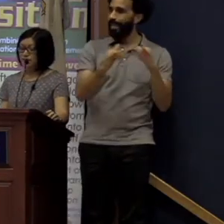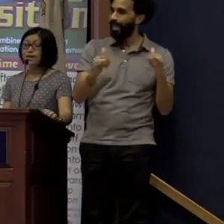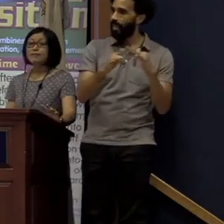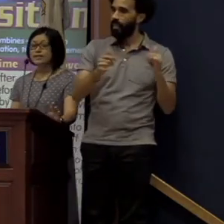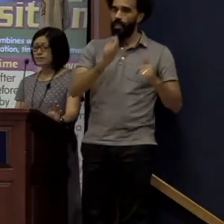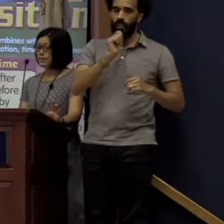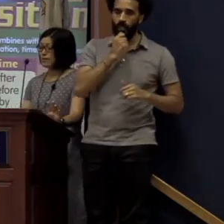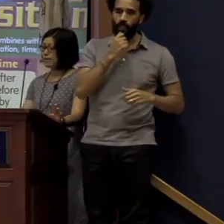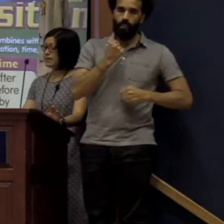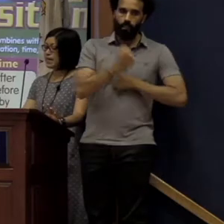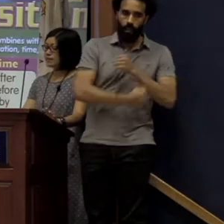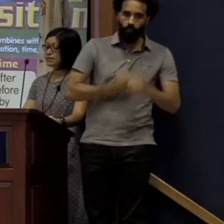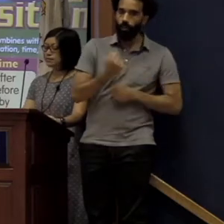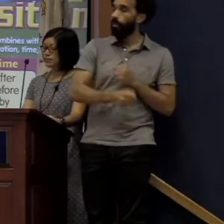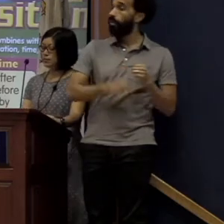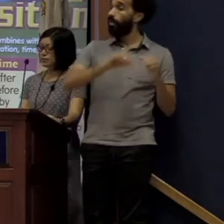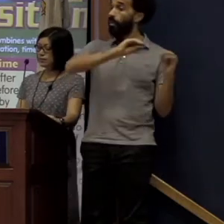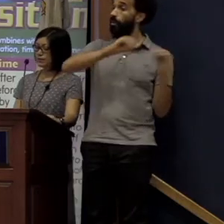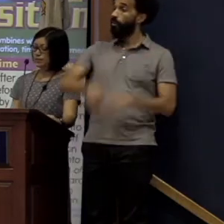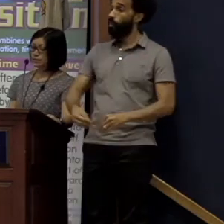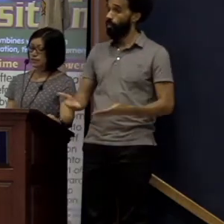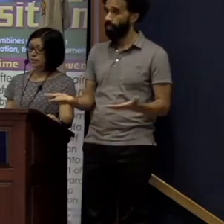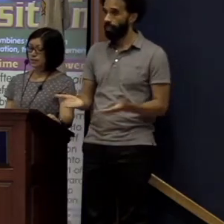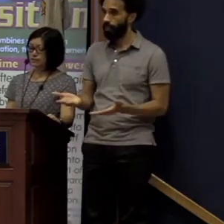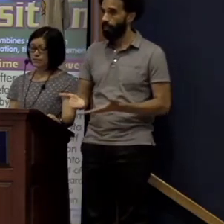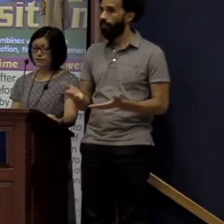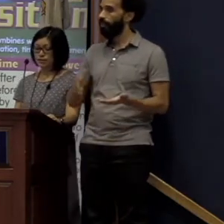Families were primarily housed in three local residential neighborhoods for refugees.